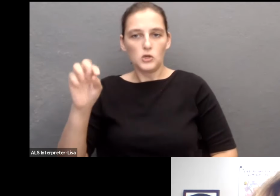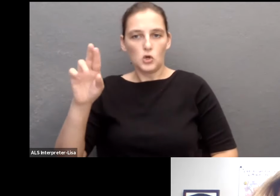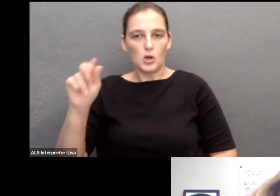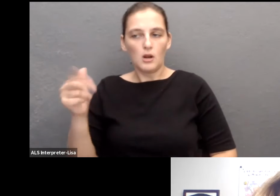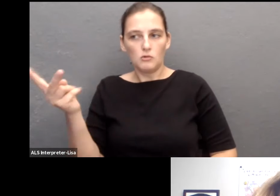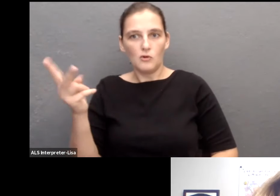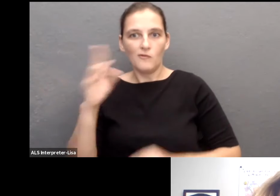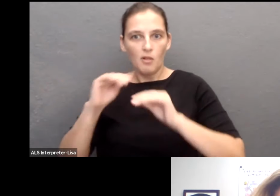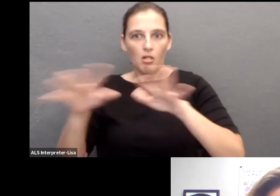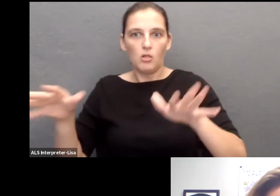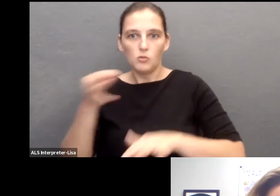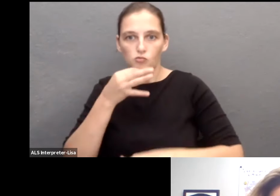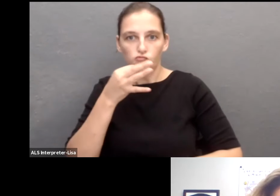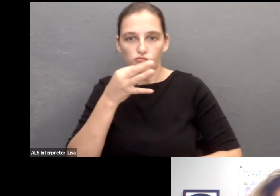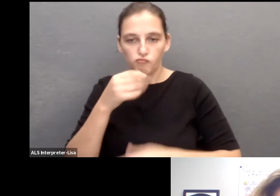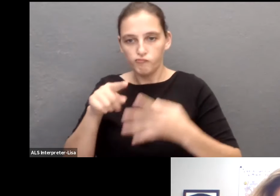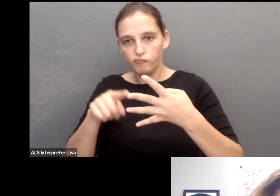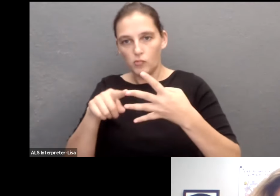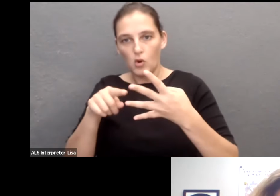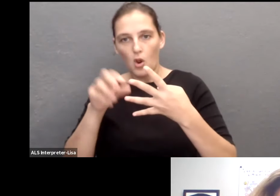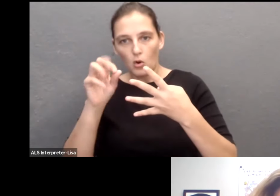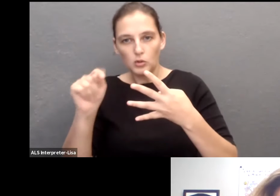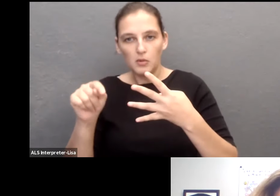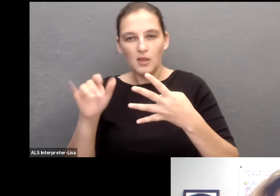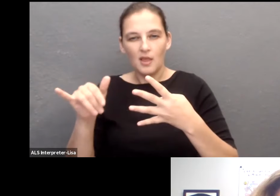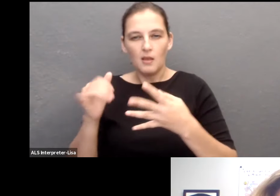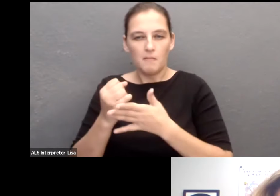make it a little bit easier to kind of get out there and target everybody.